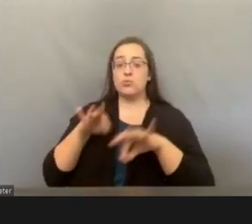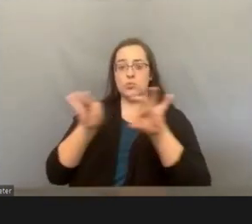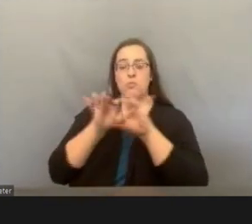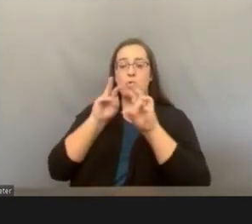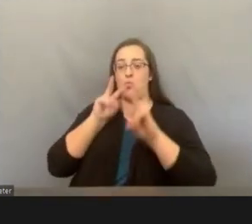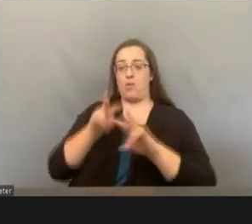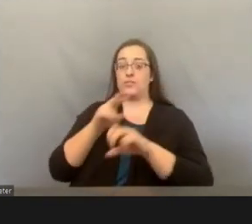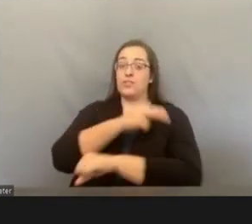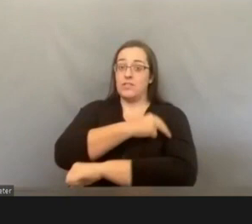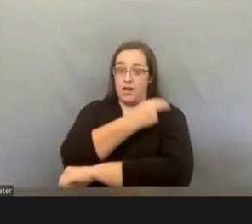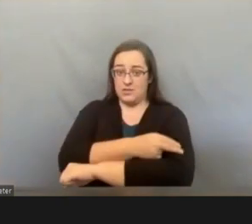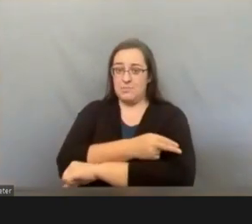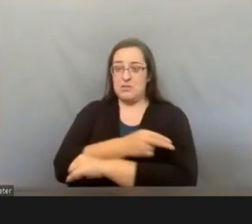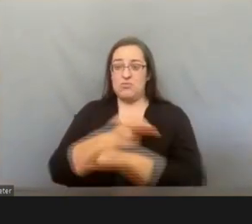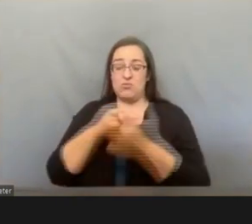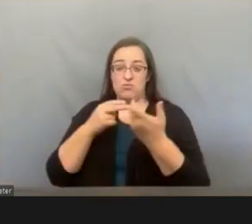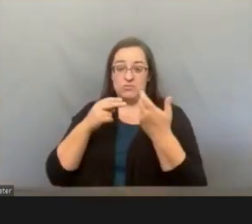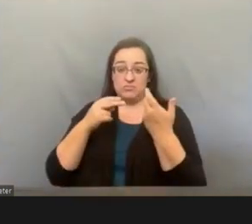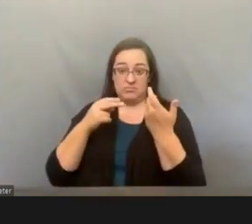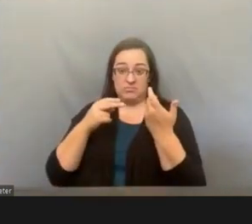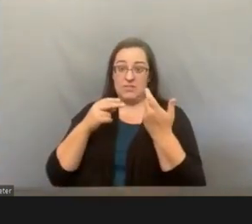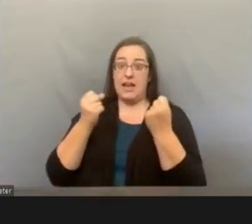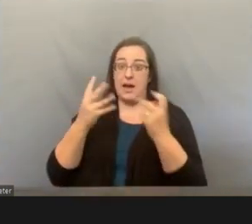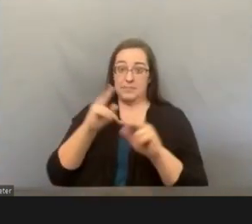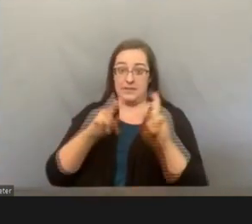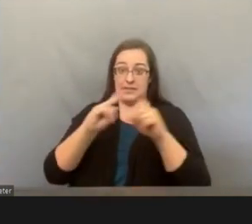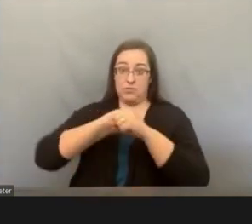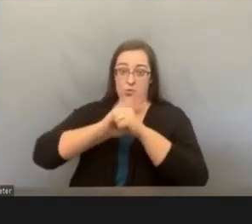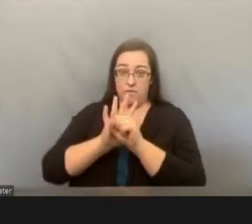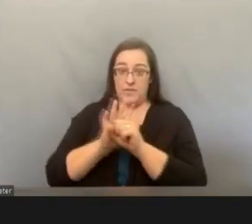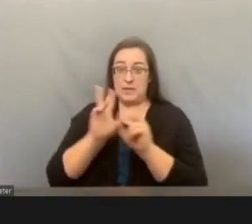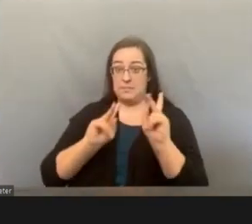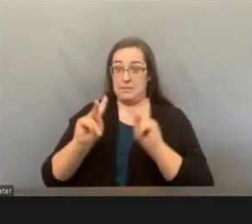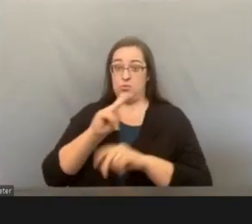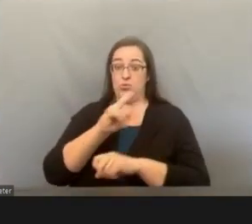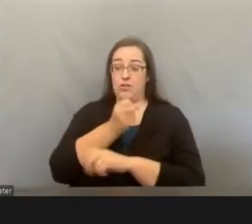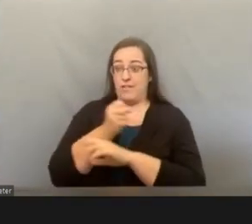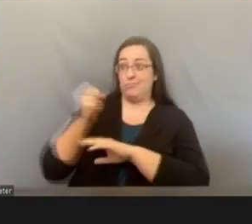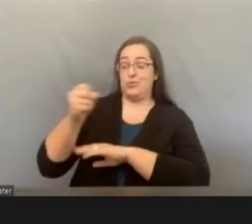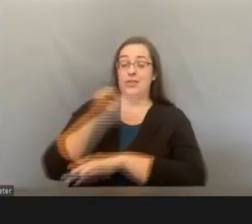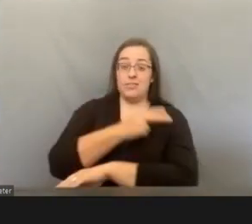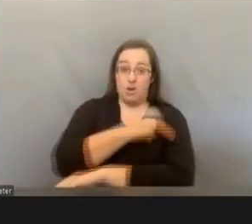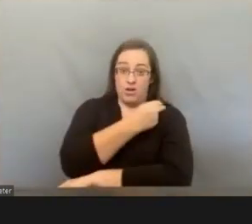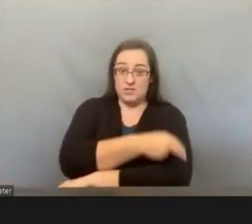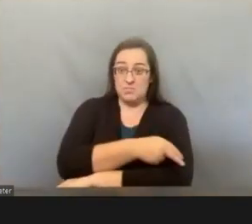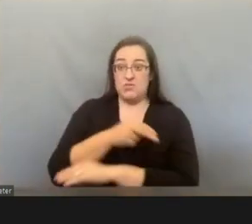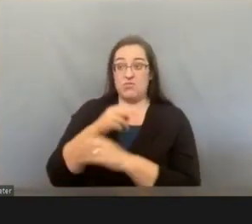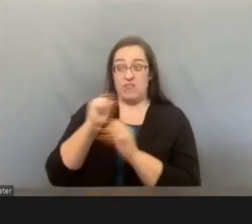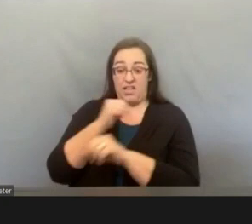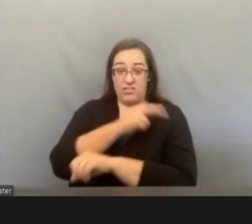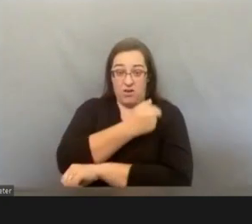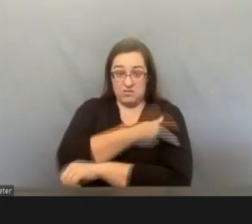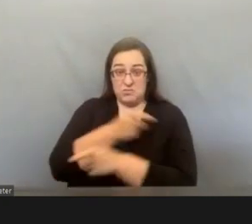REGARDING OUR TESTING, WHAT ARE OUR POSITIVE TESTS DO WE KNOW WHERE THE INCREASING ARE THEY PLATEAUING? MOST IMPORTANT EITHER WATCHING